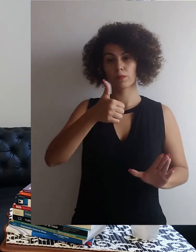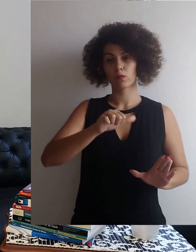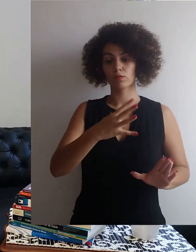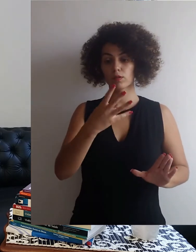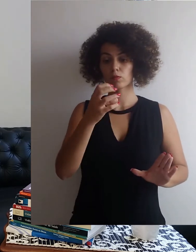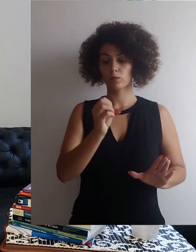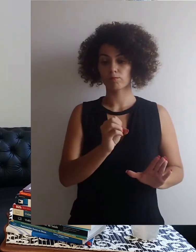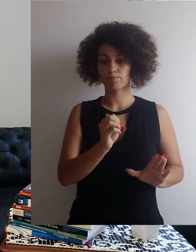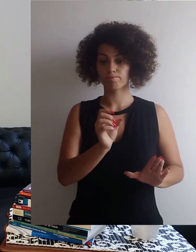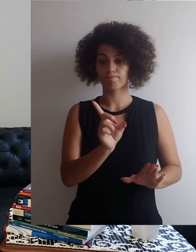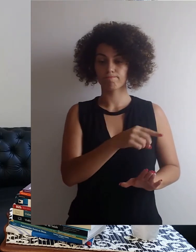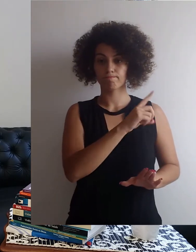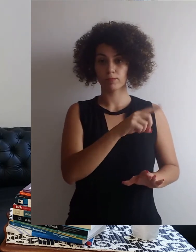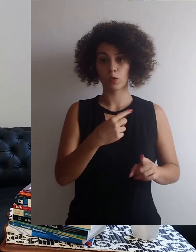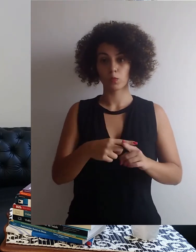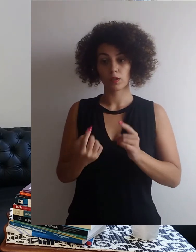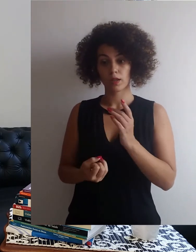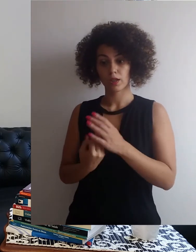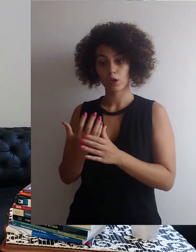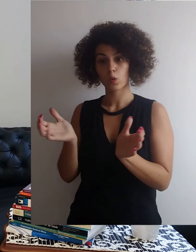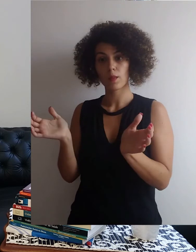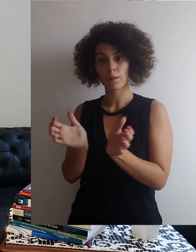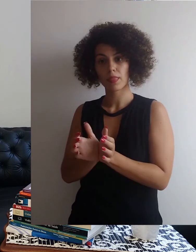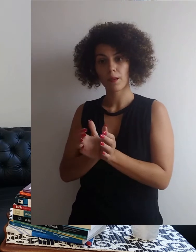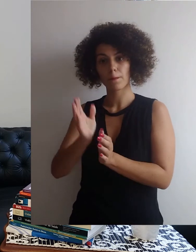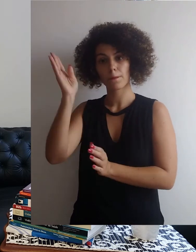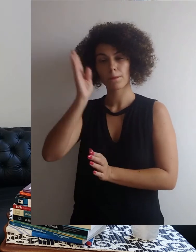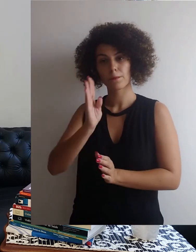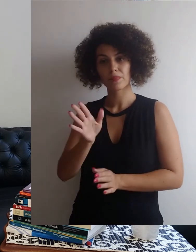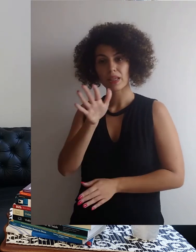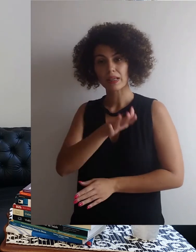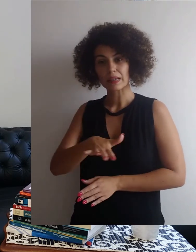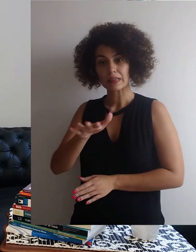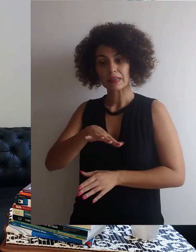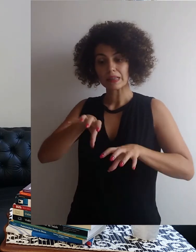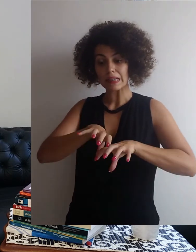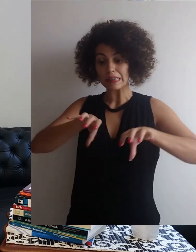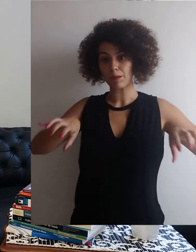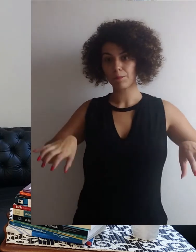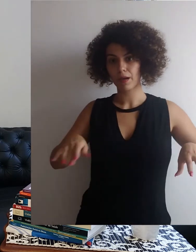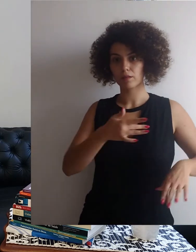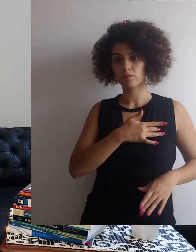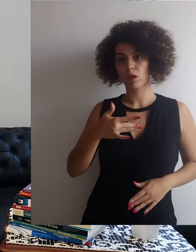But in 1940 the service was discontinued, as the National Department of Children was created, which was